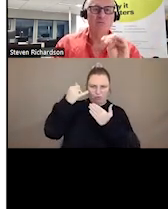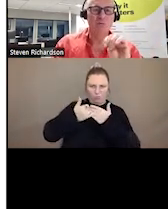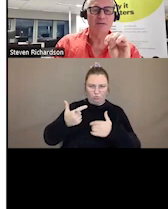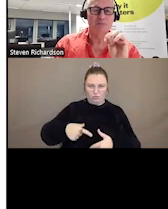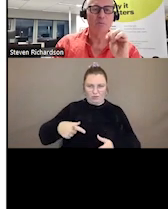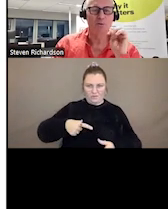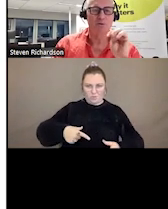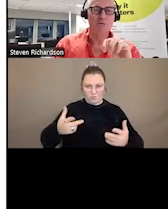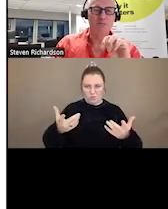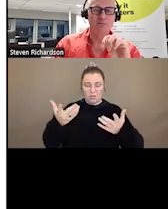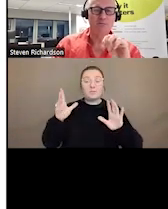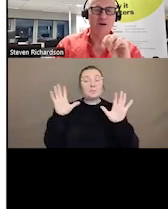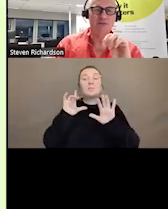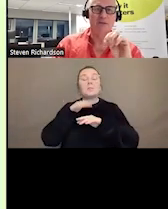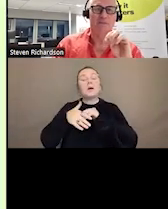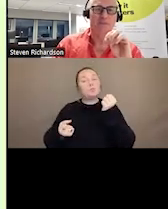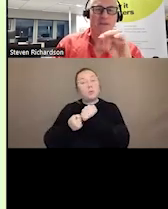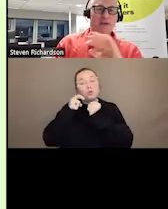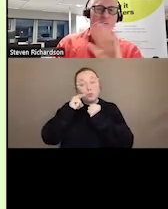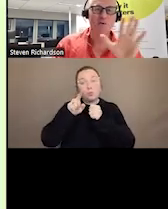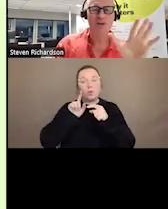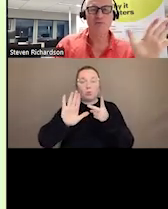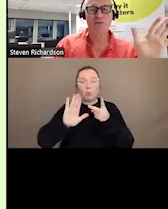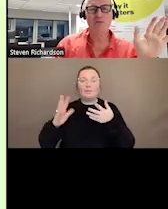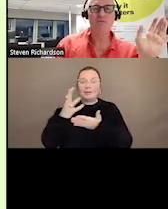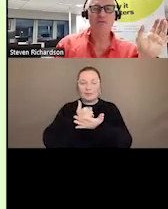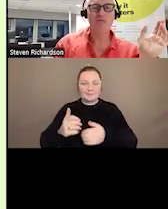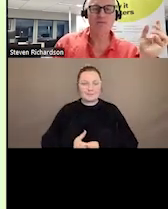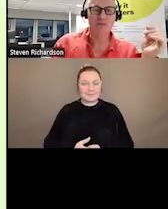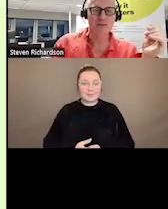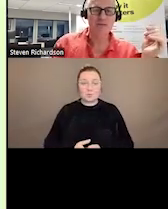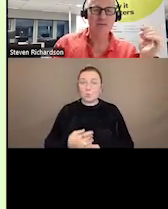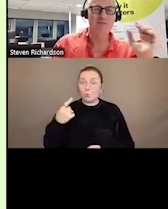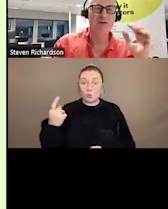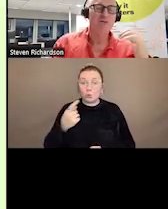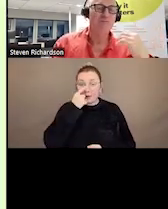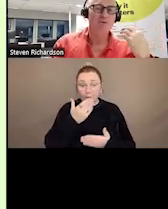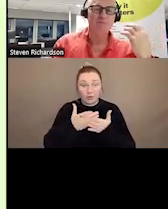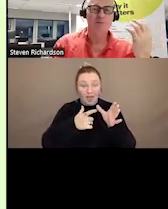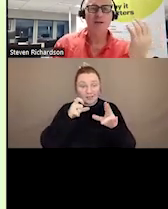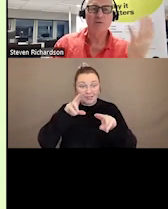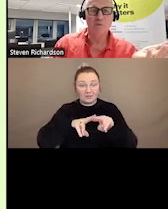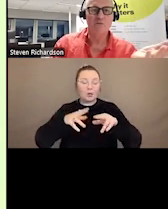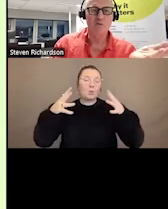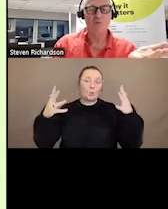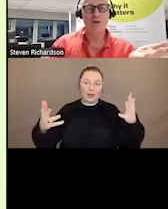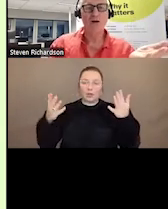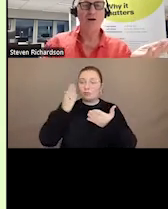all about supporting you in your fundraising. Who can fundraise on the ACF? Really all of you